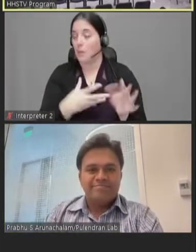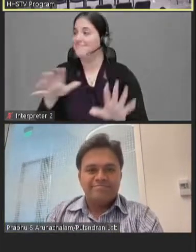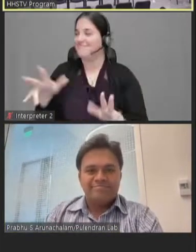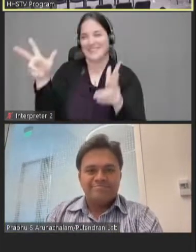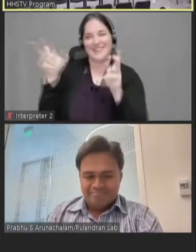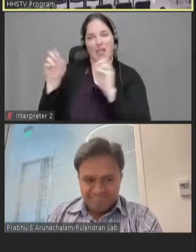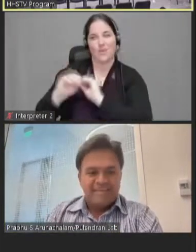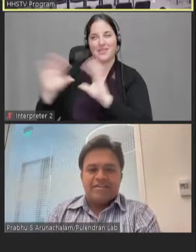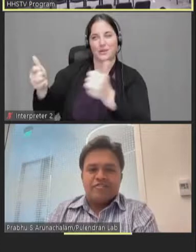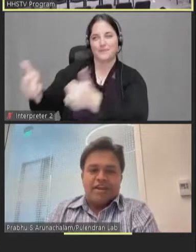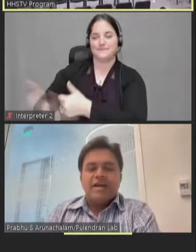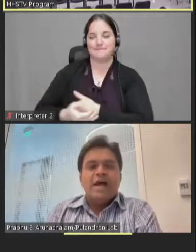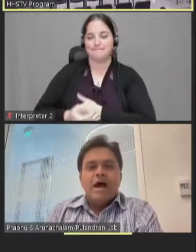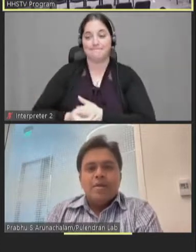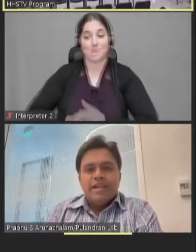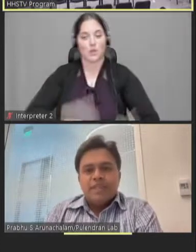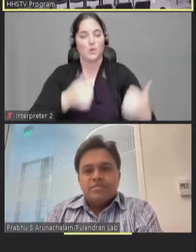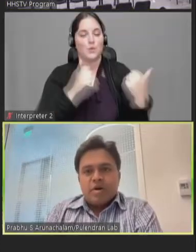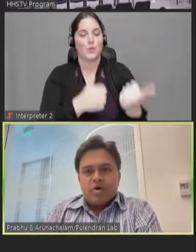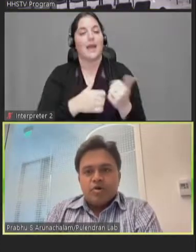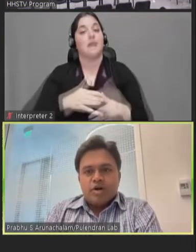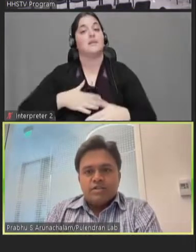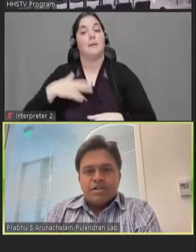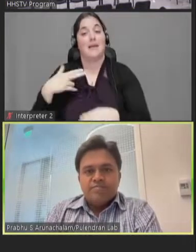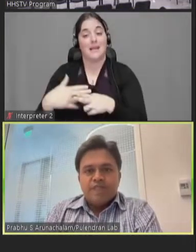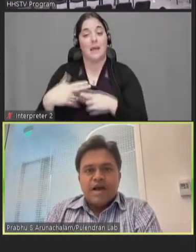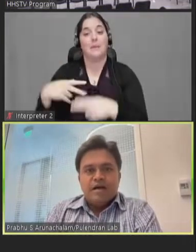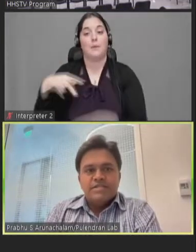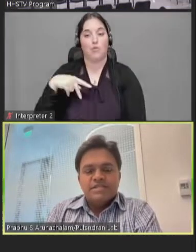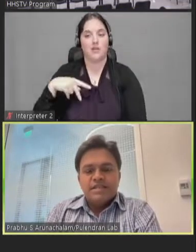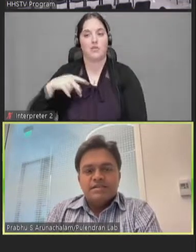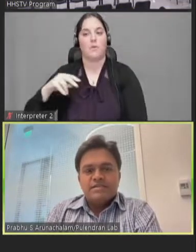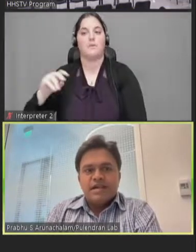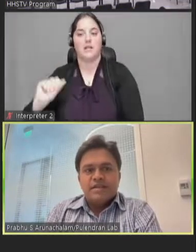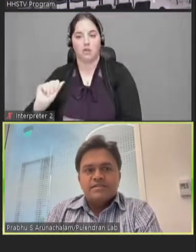Prabhu Arunachalam: Great. My name is Prabhu Arunachalam. I'm a senior scientist